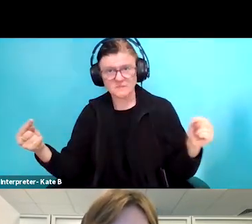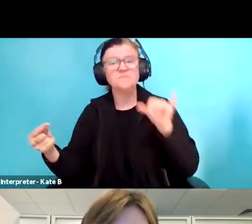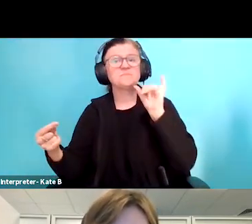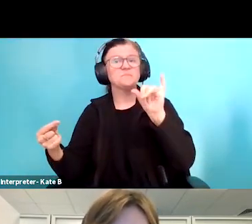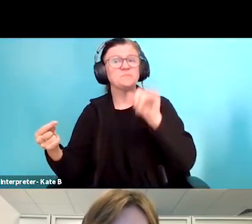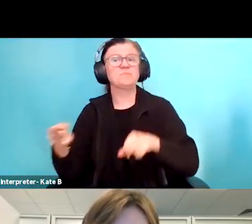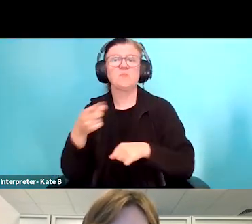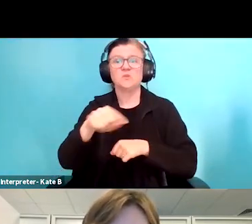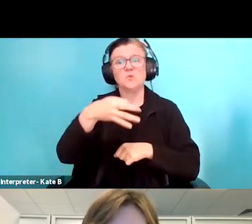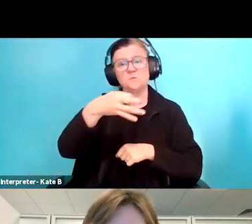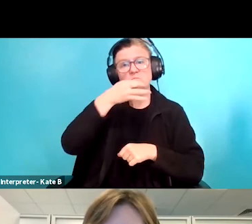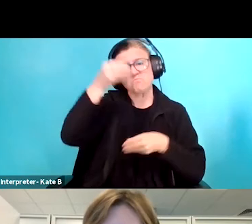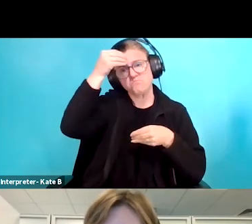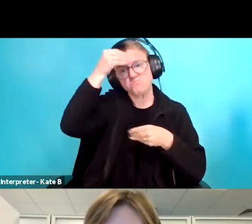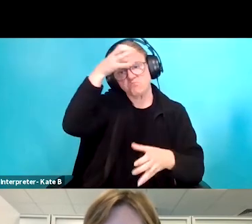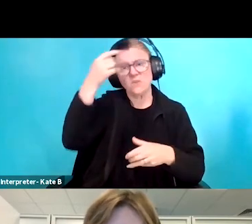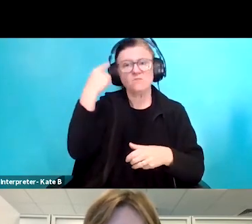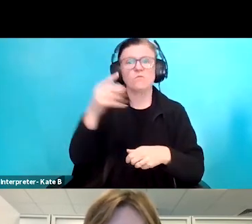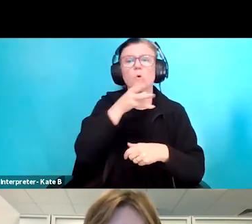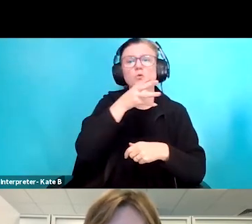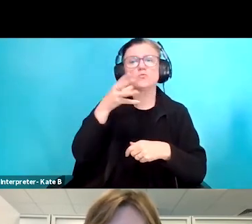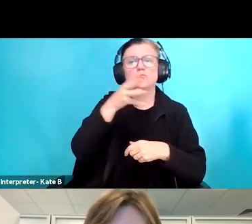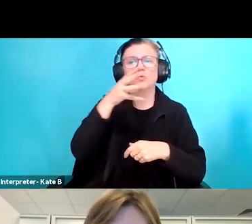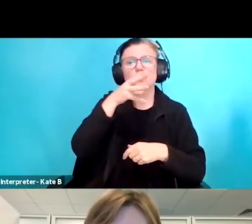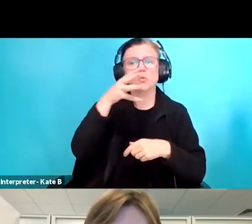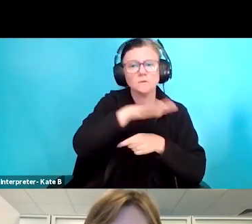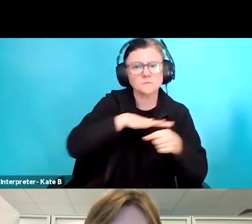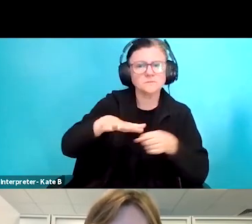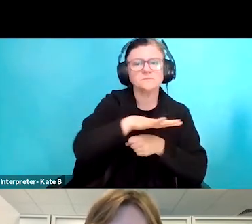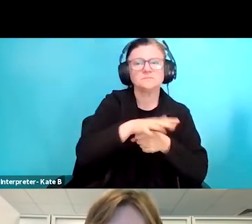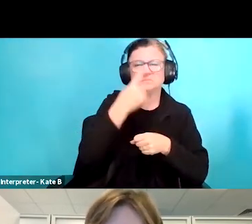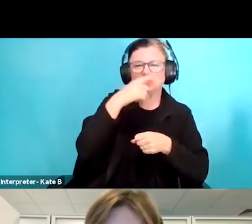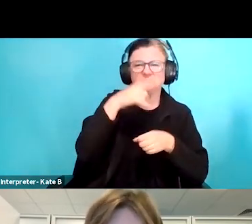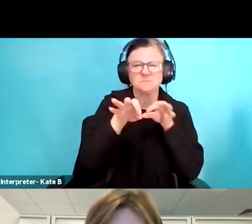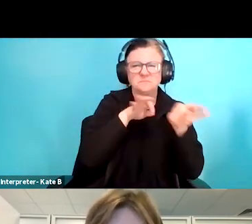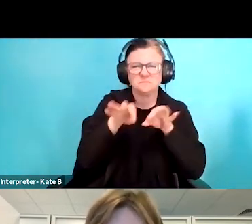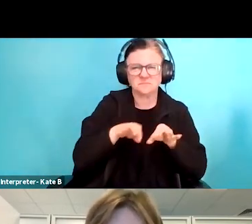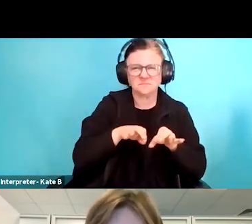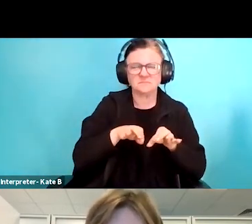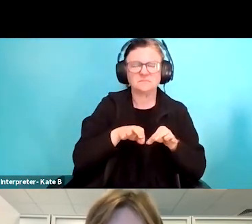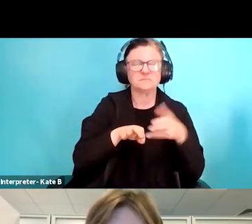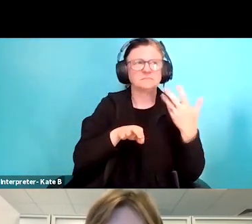in rurality, help us to understand this finding by perhaps explaining, Catherine, something I think